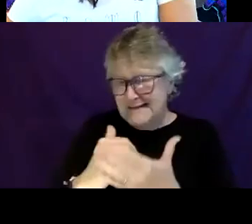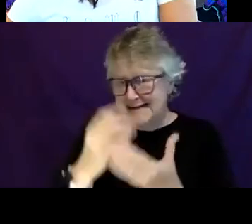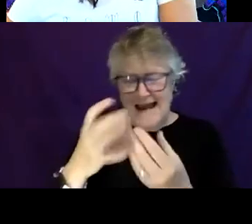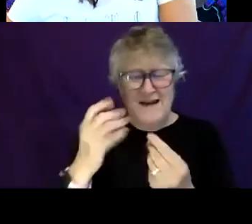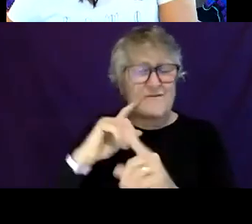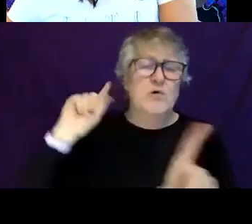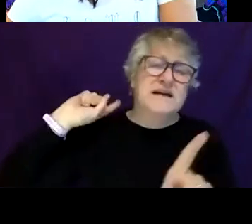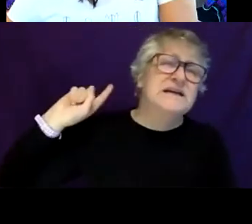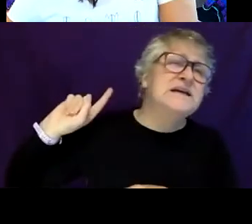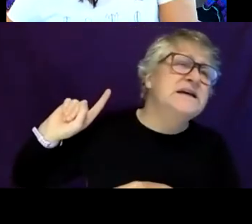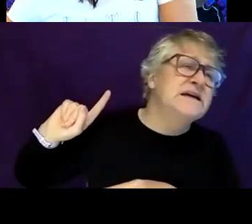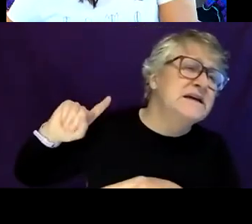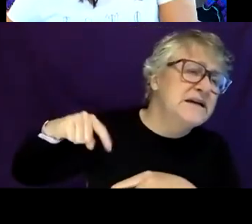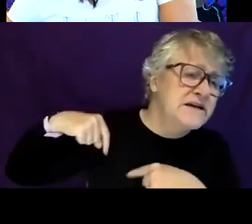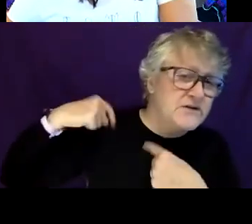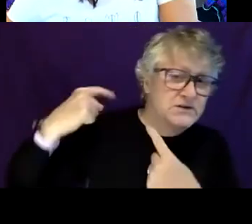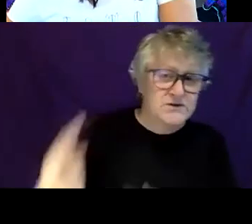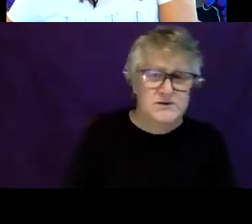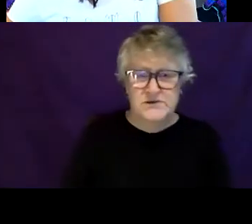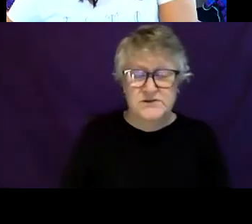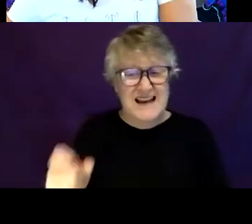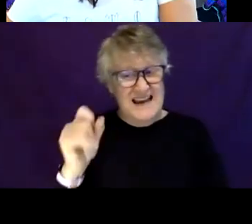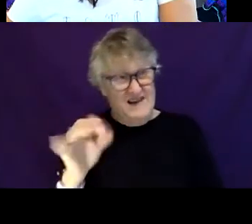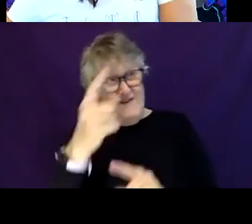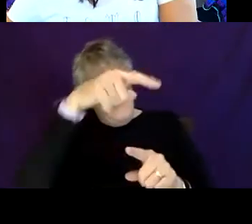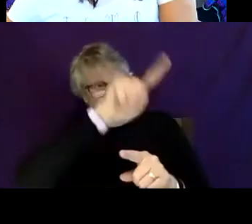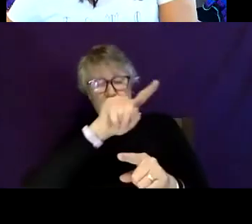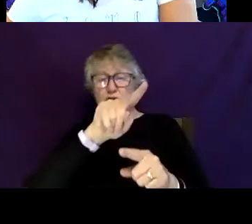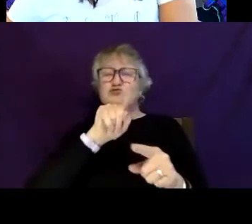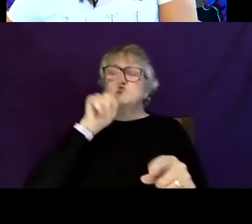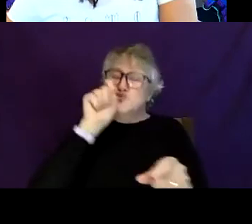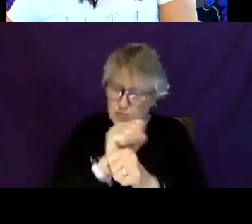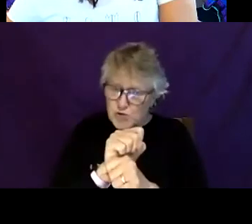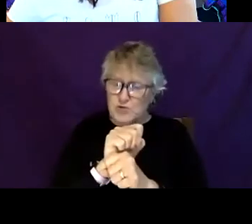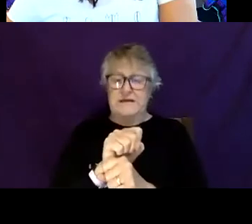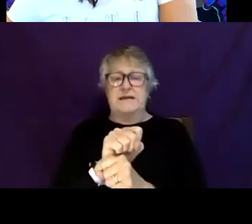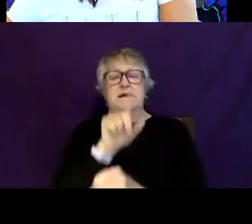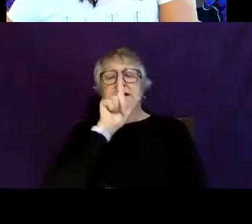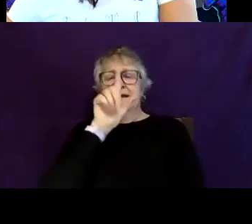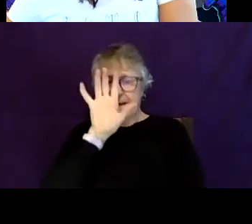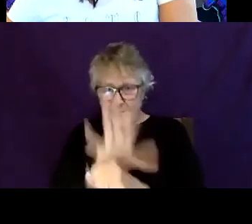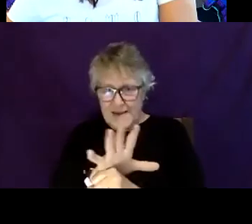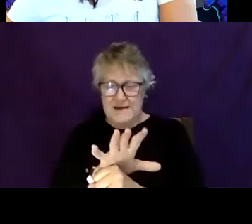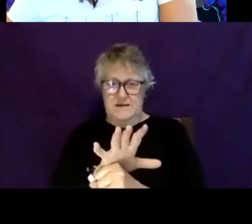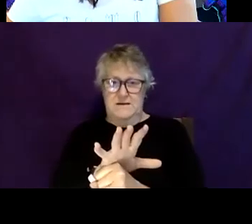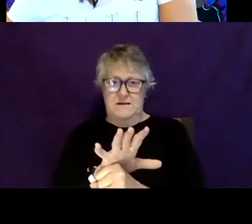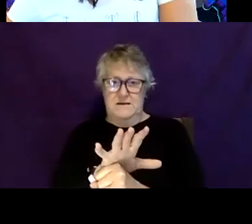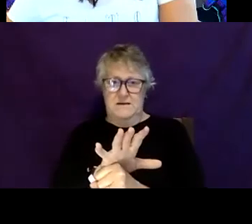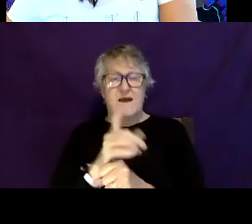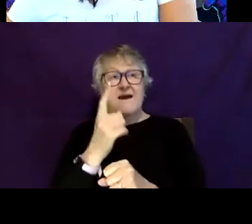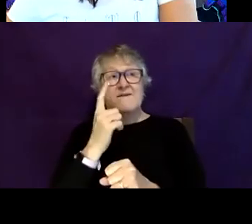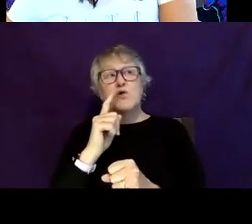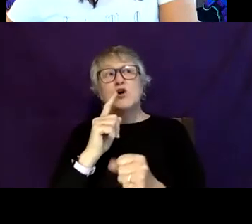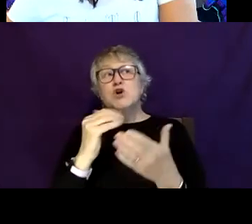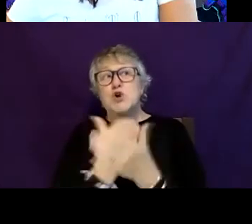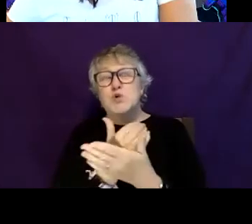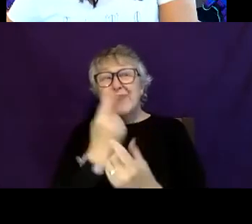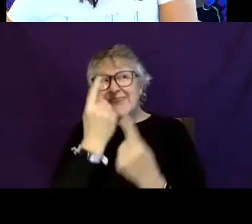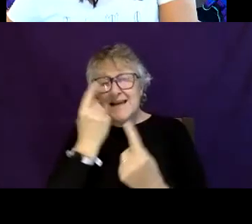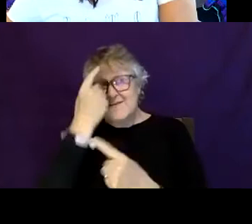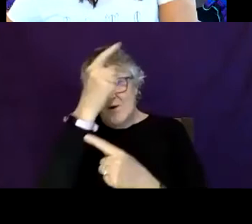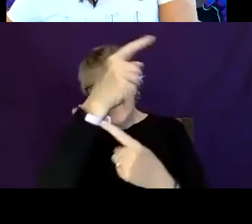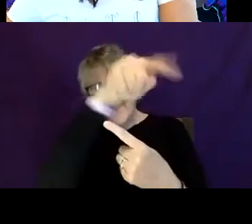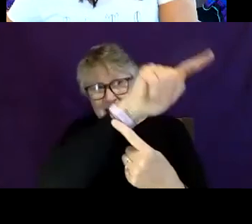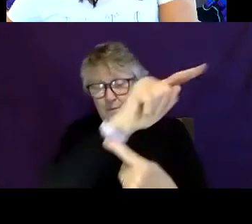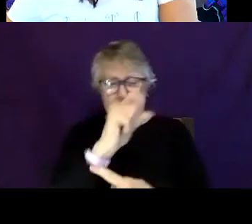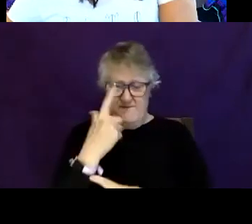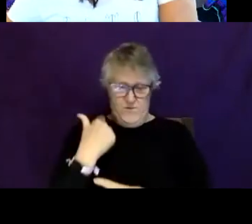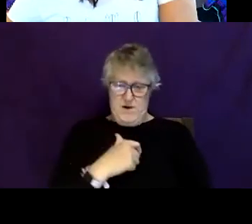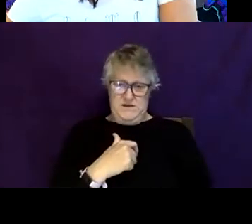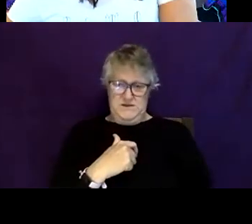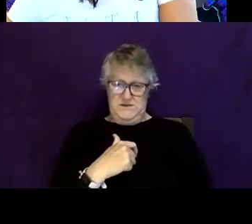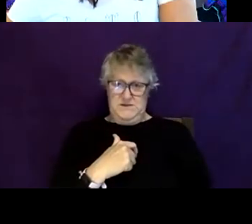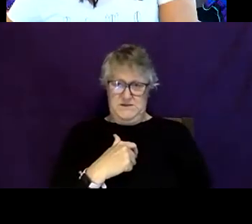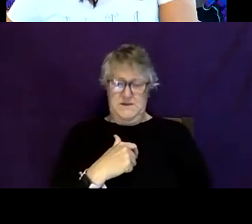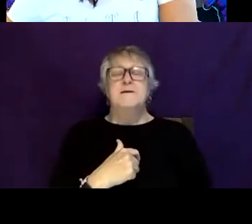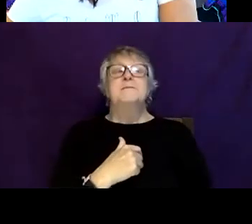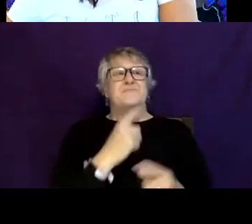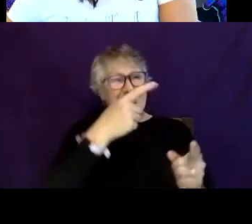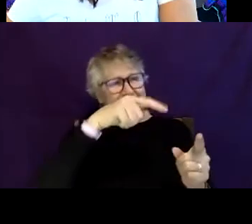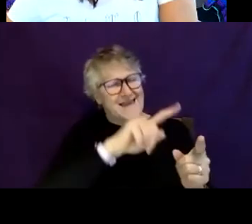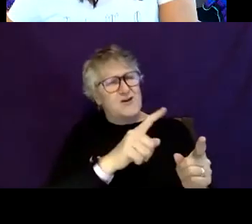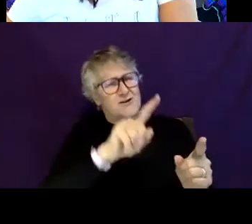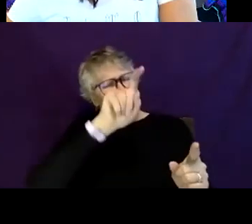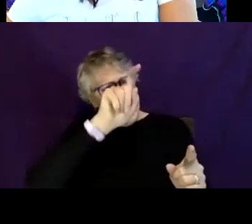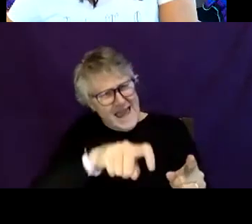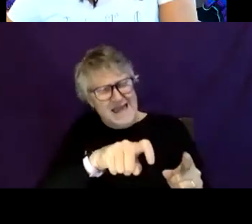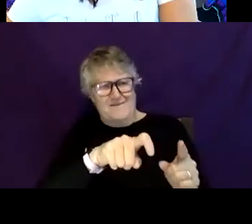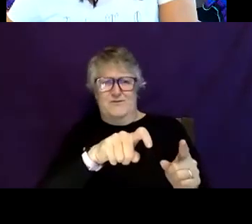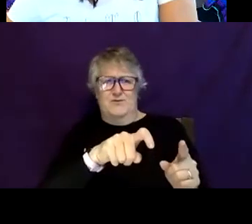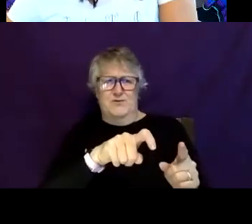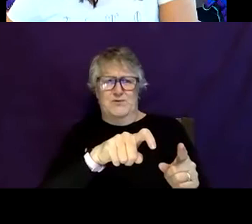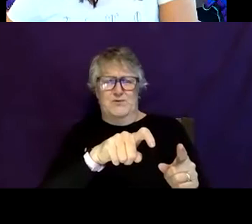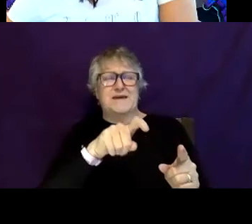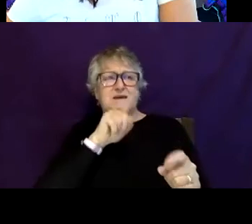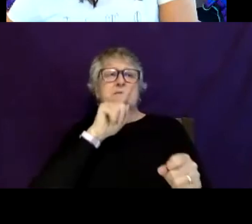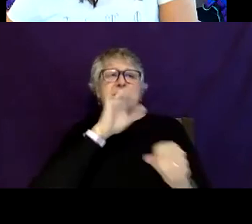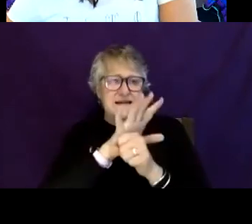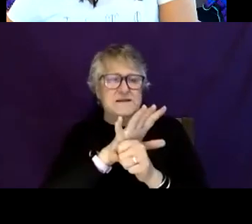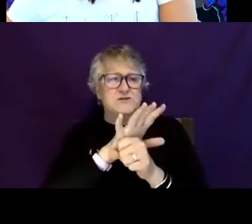And that if they are really truly committed to diversifying their, their way of thinking. If it's a new way of thinking for them, not for our community, that they're going to have to be open to letting the true community experts who are members of the